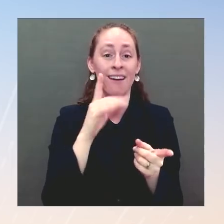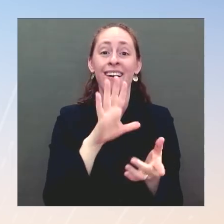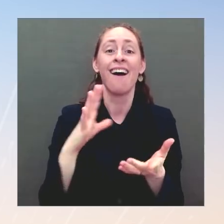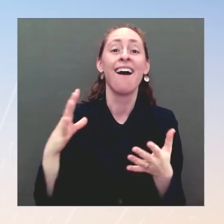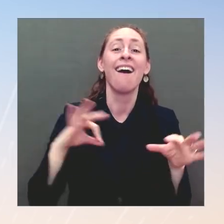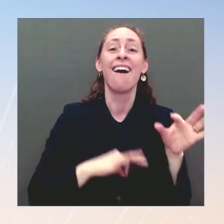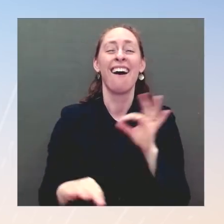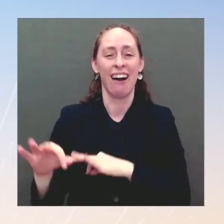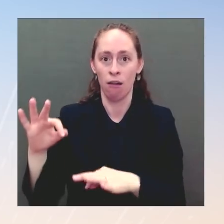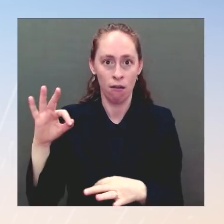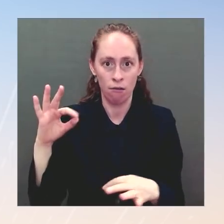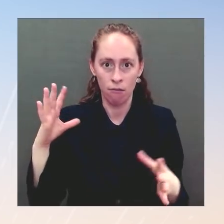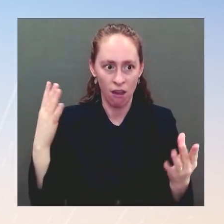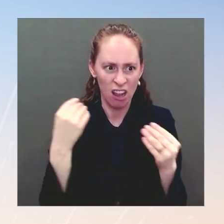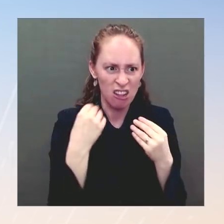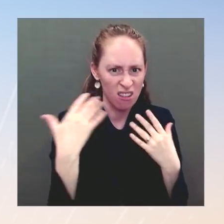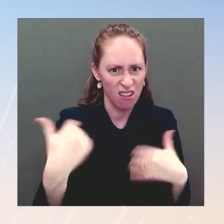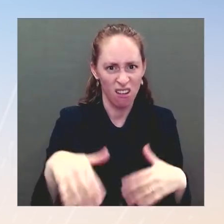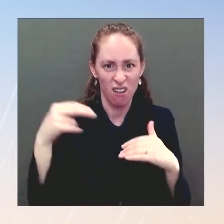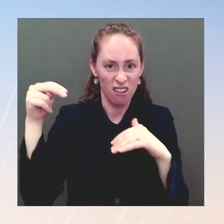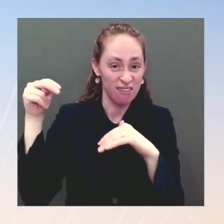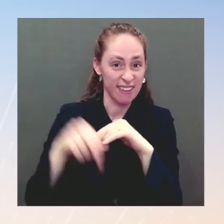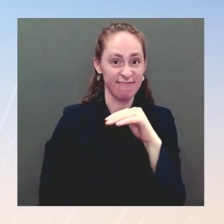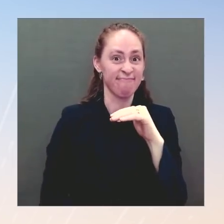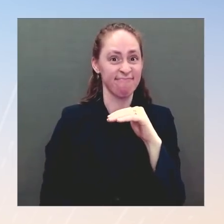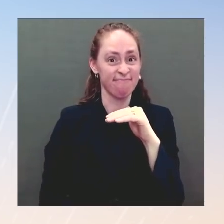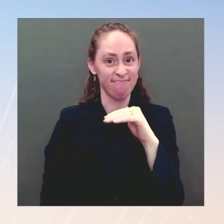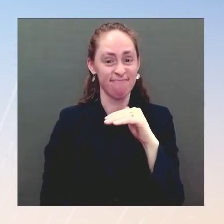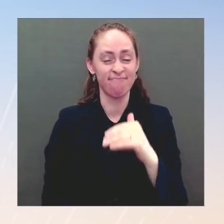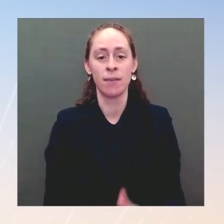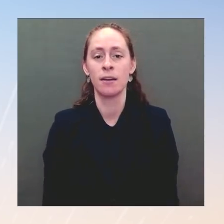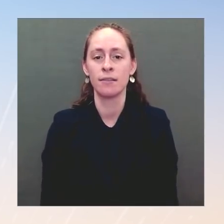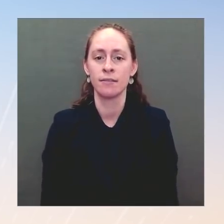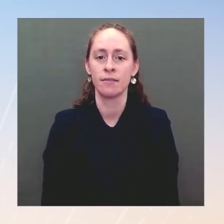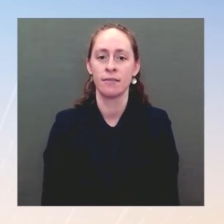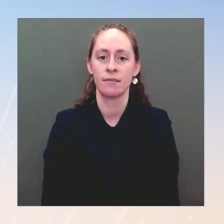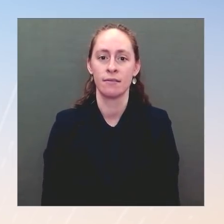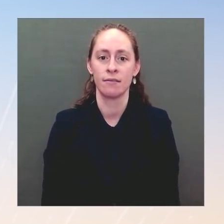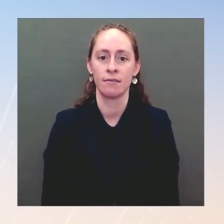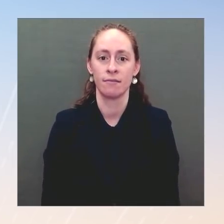this is before the bite even takes place. And this is just after the beginning.